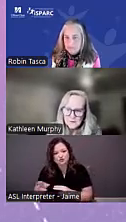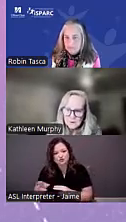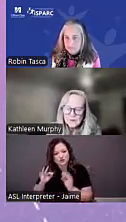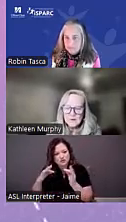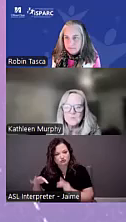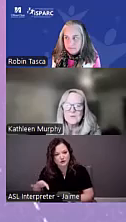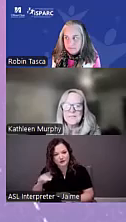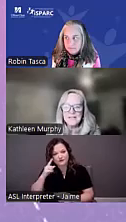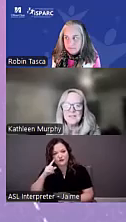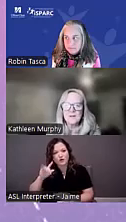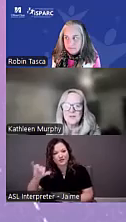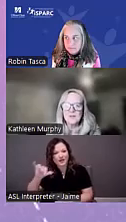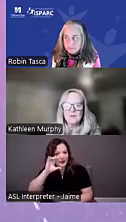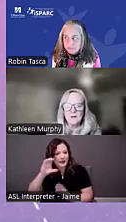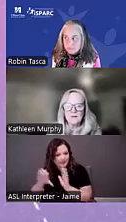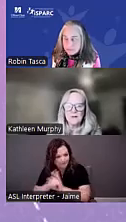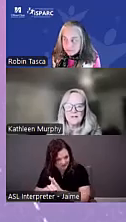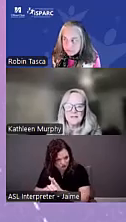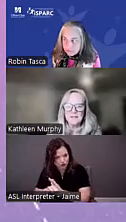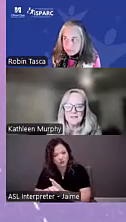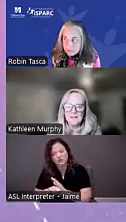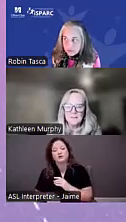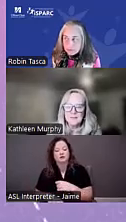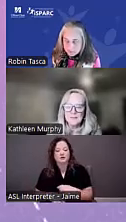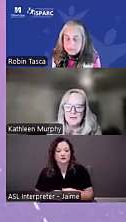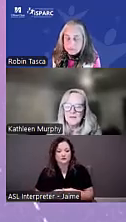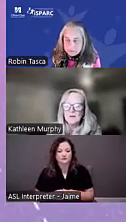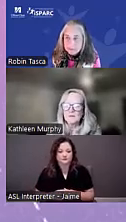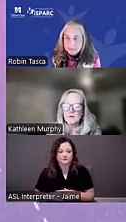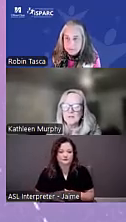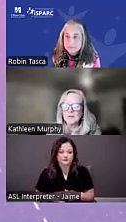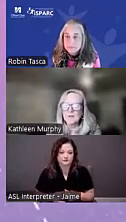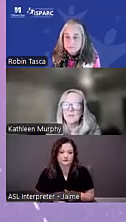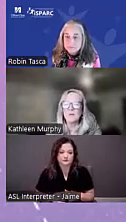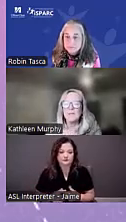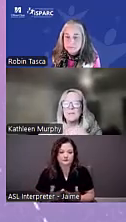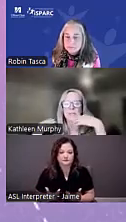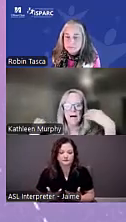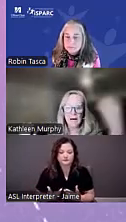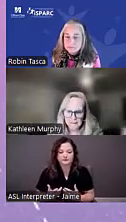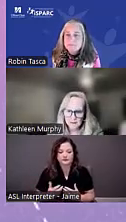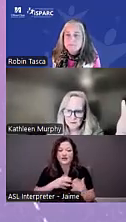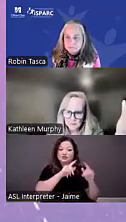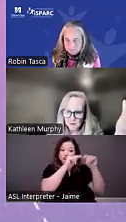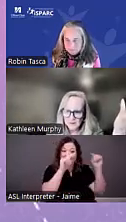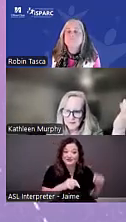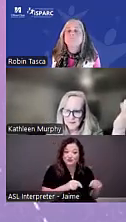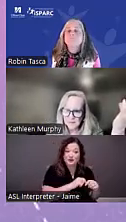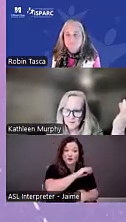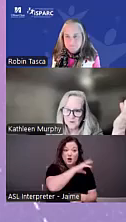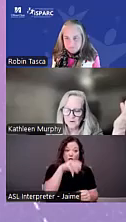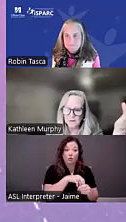short descriptive text for images or other nontext elements. So transcripts cover the entire spoken and nonspoken audio